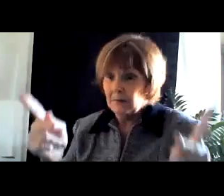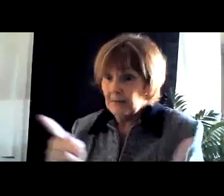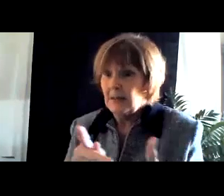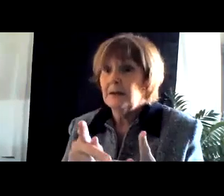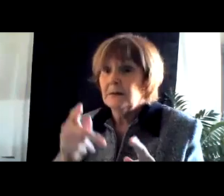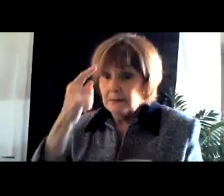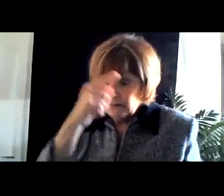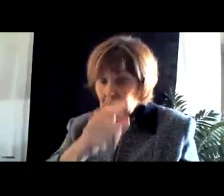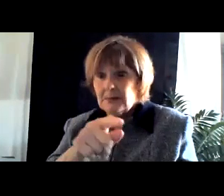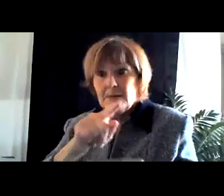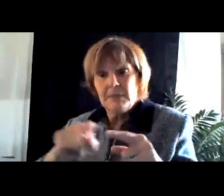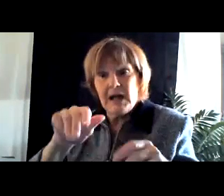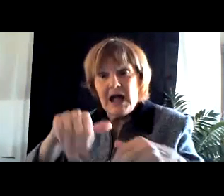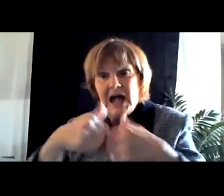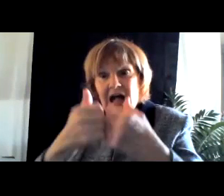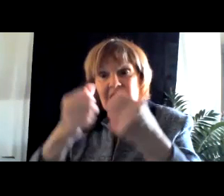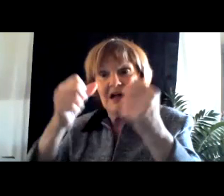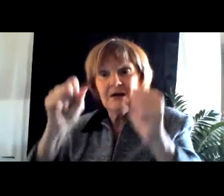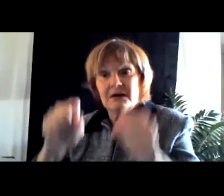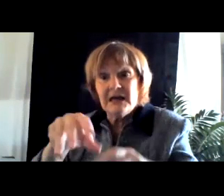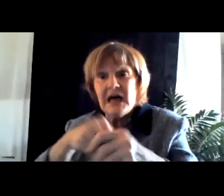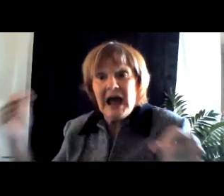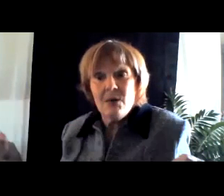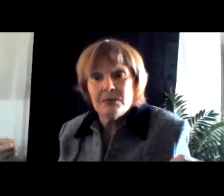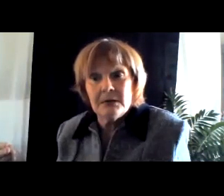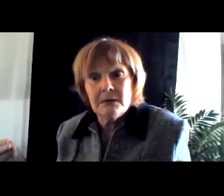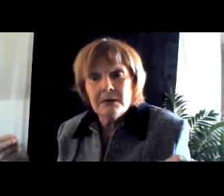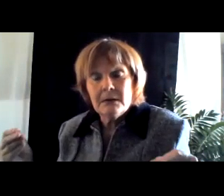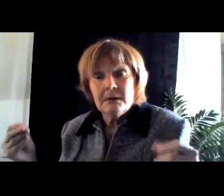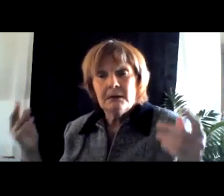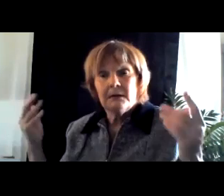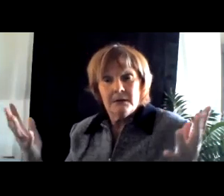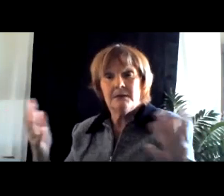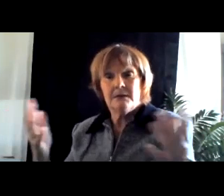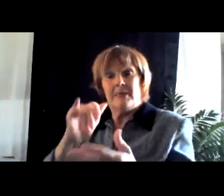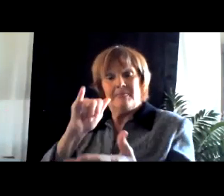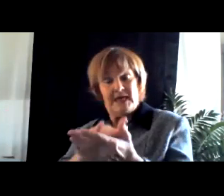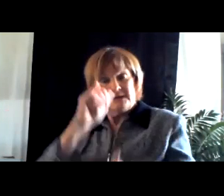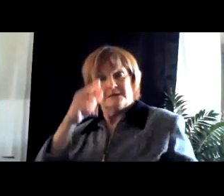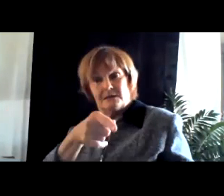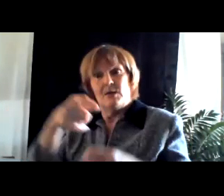for them to get themselves back out. And there in lies the problem. More often than not, and in many circumstances,